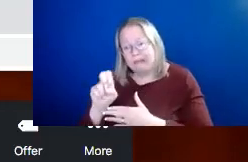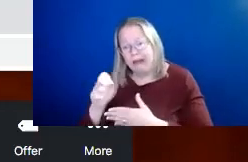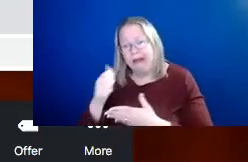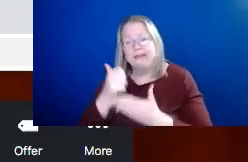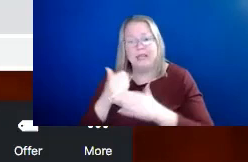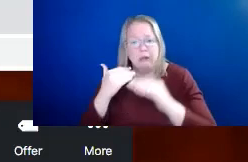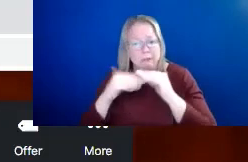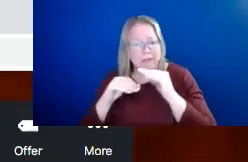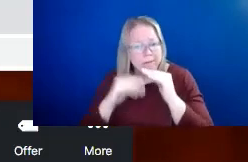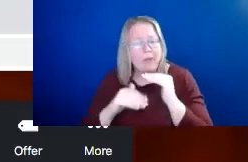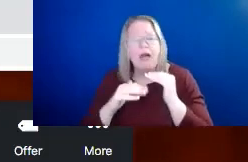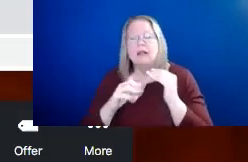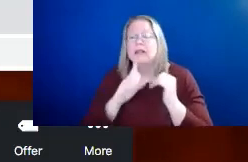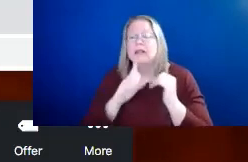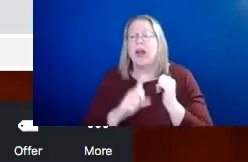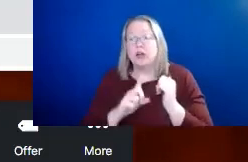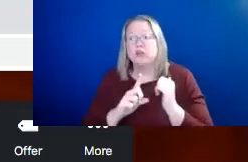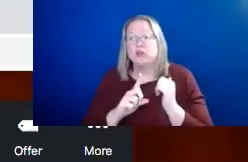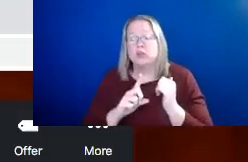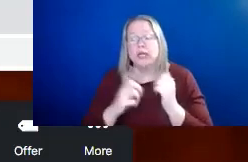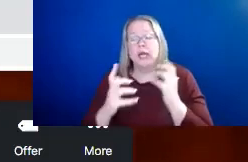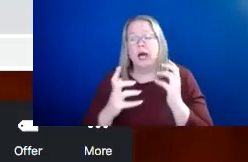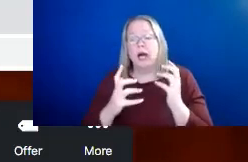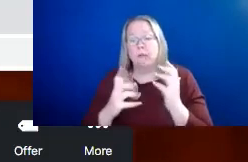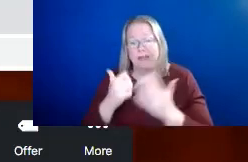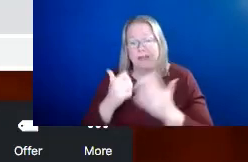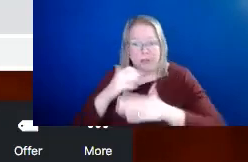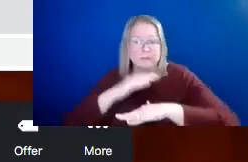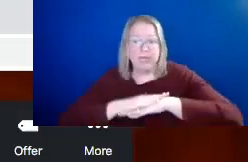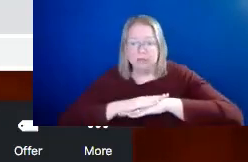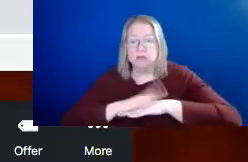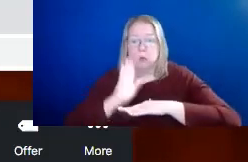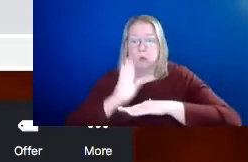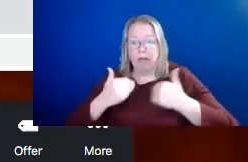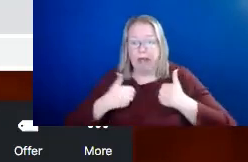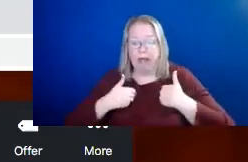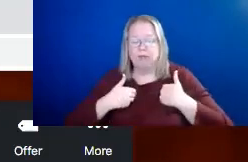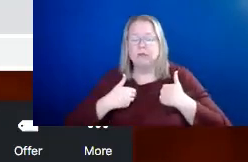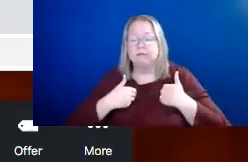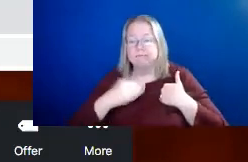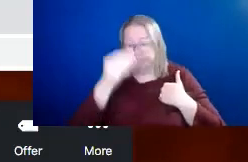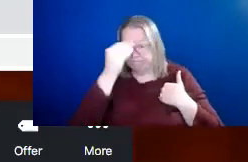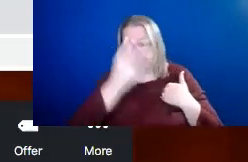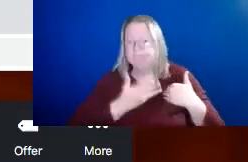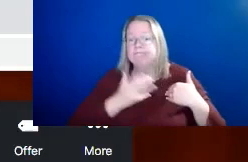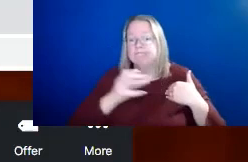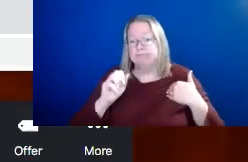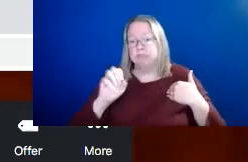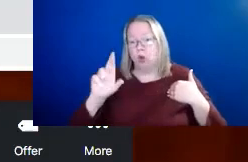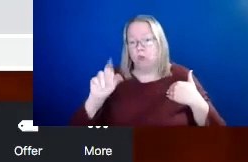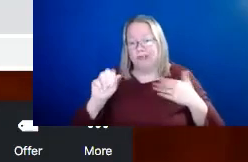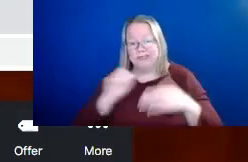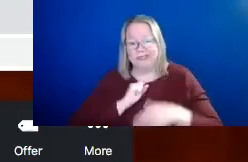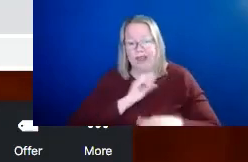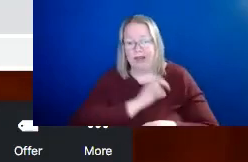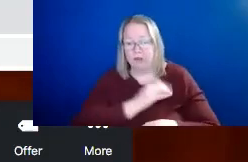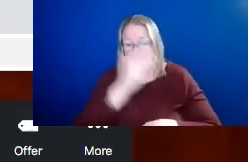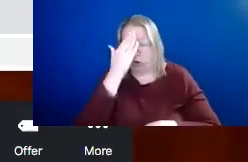12:49:06 and even a help desk, is to let AERA staff know as far in advance so that